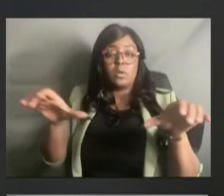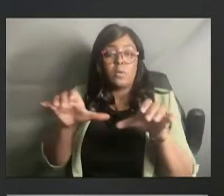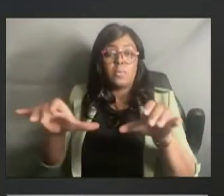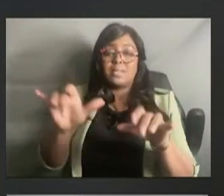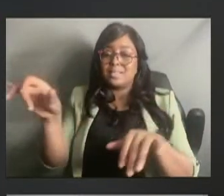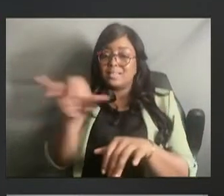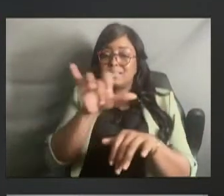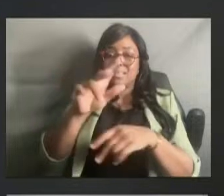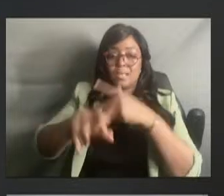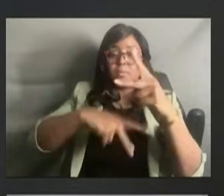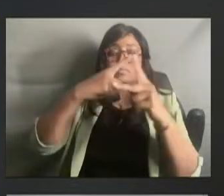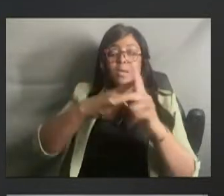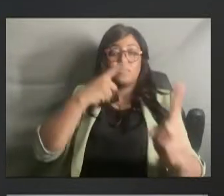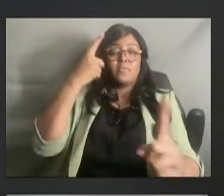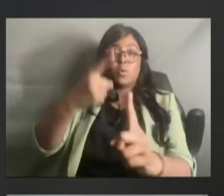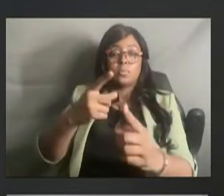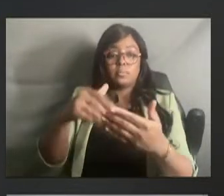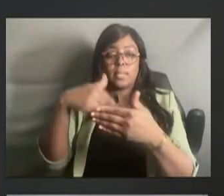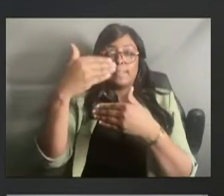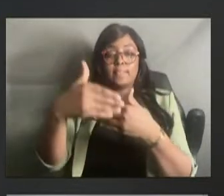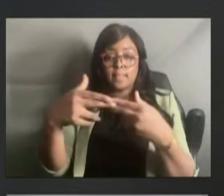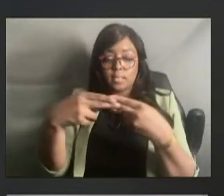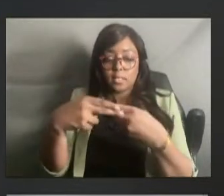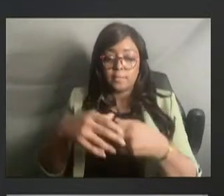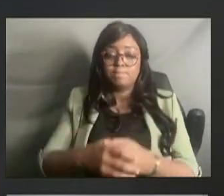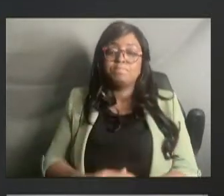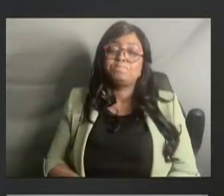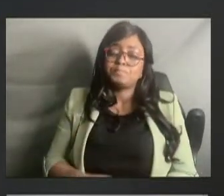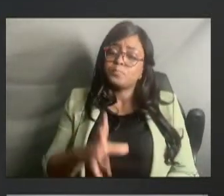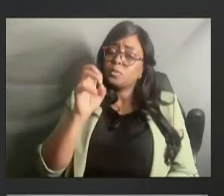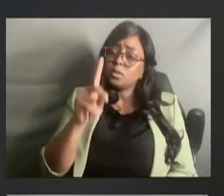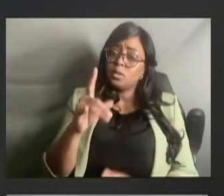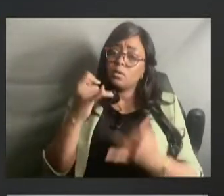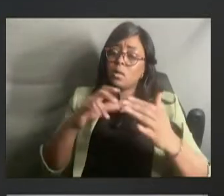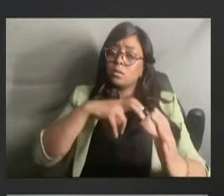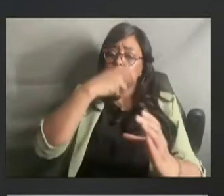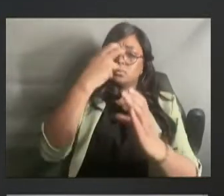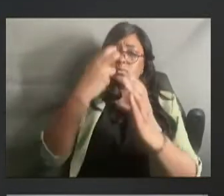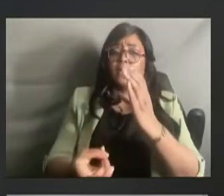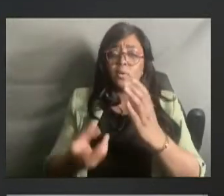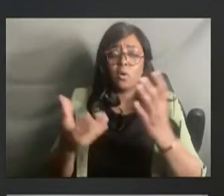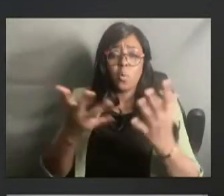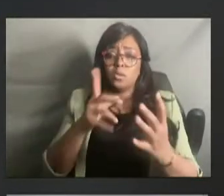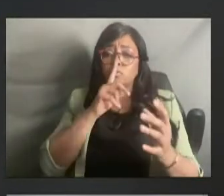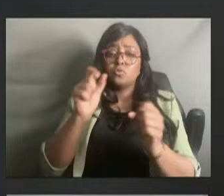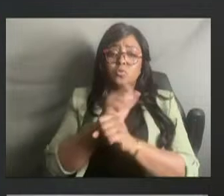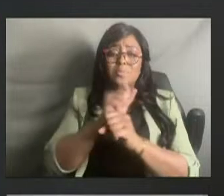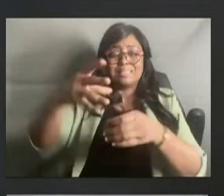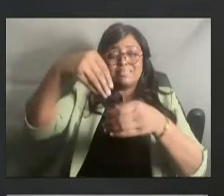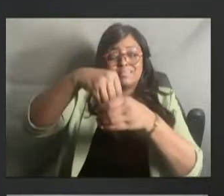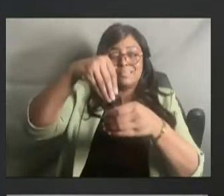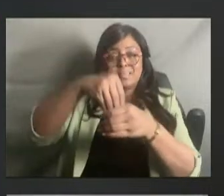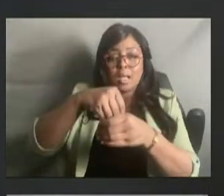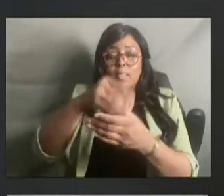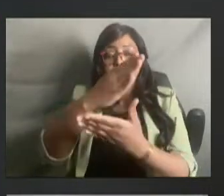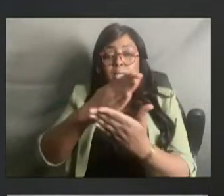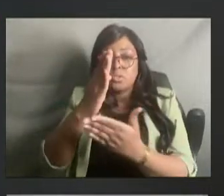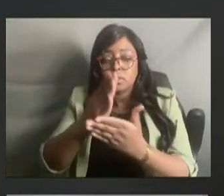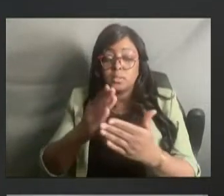with our improvements, and that we are trying to accomplish a same set of goals. Next slide.